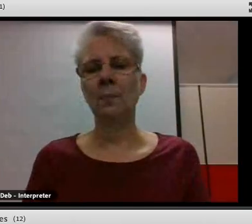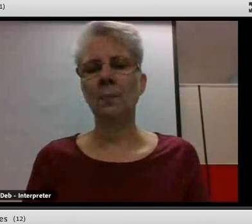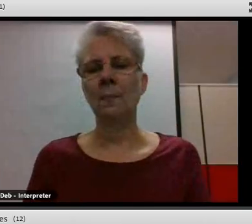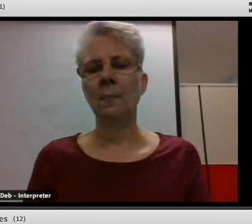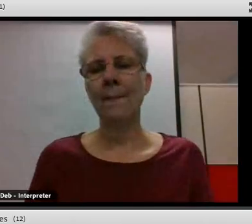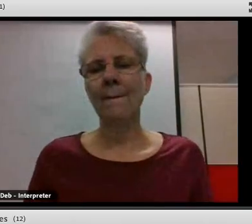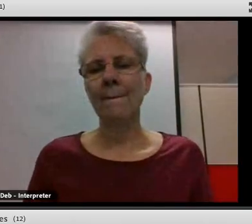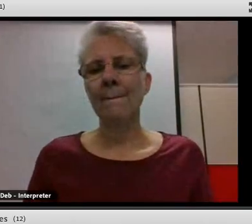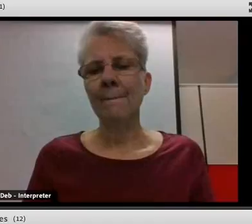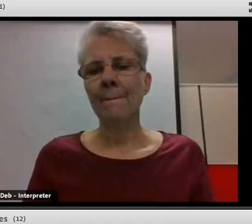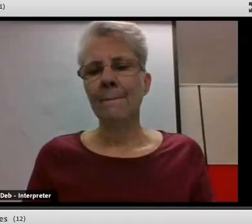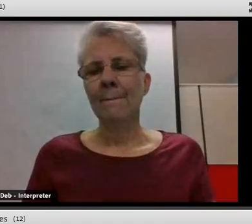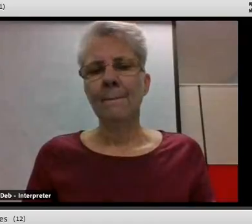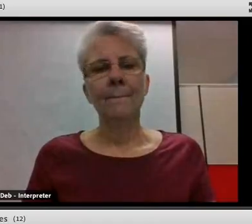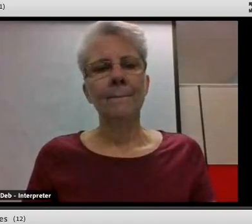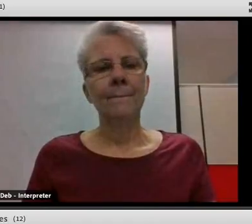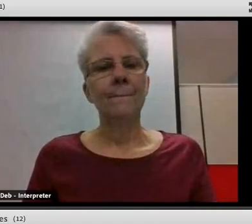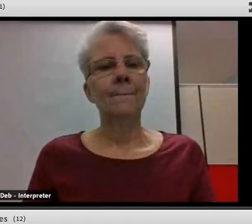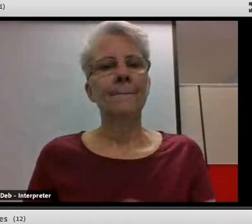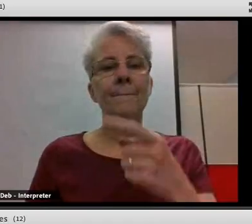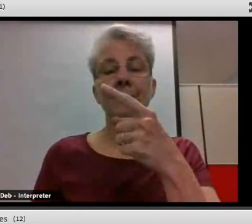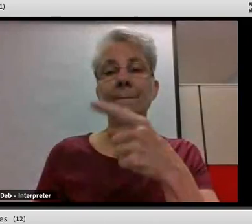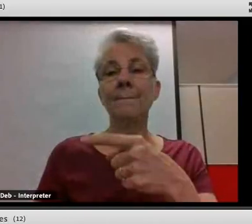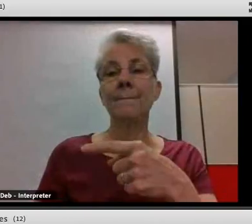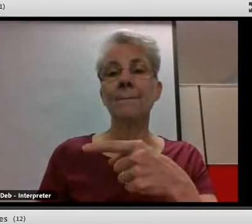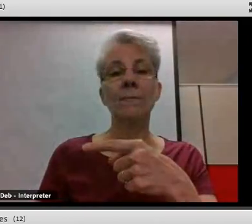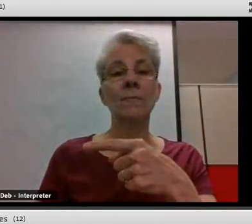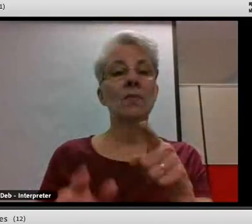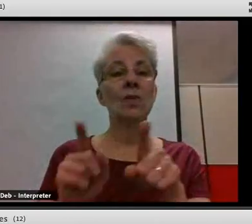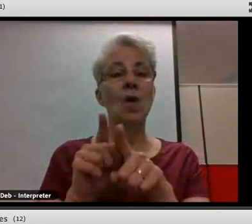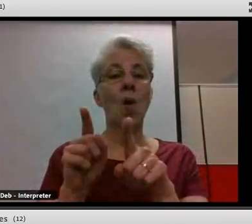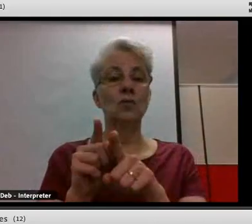What are some of the things that we do? Of course, we've got the library home page.